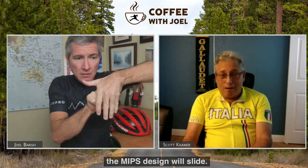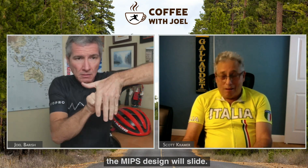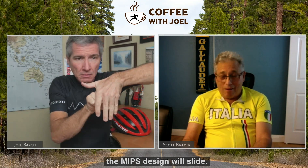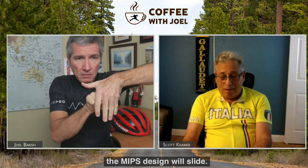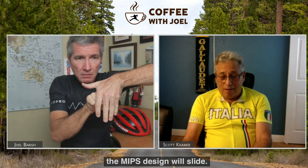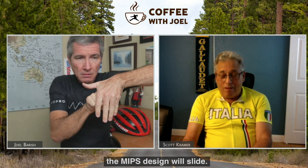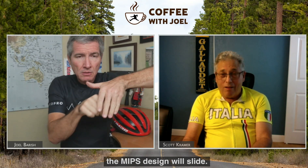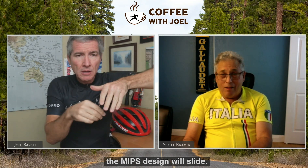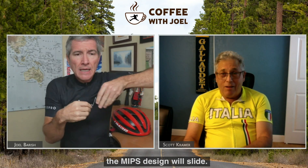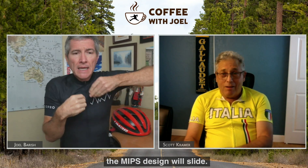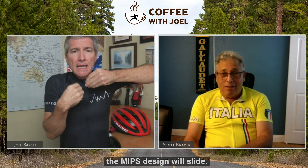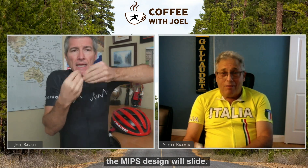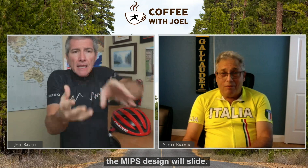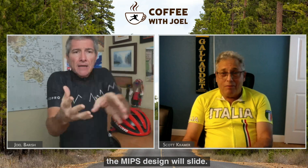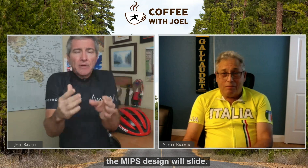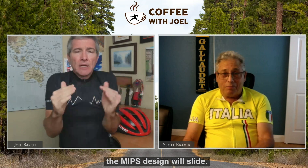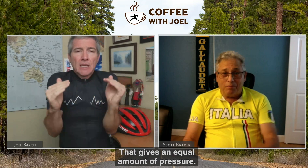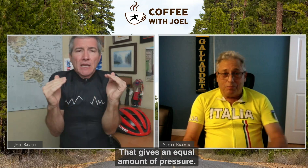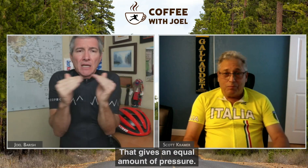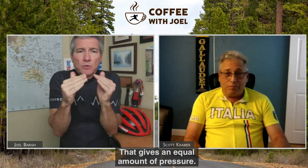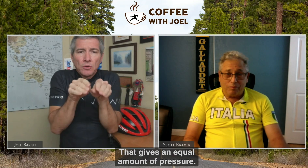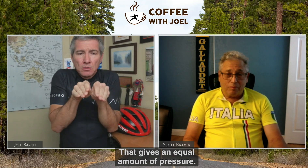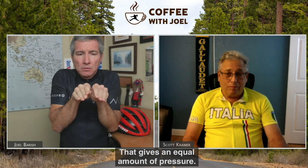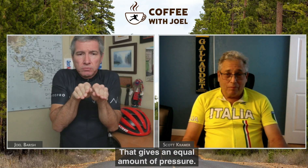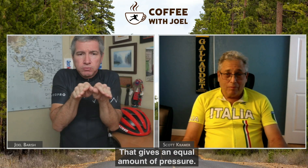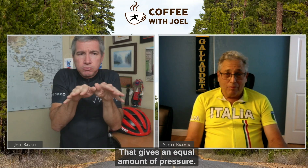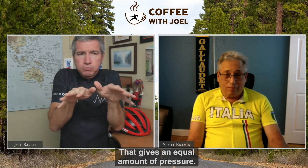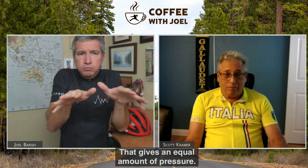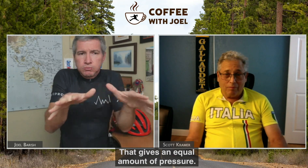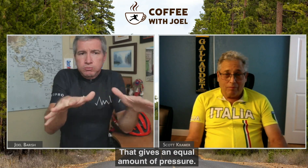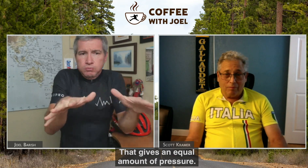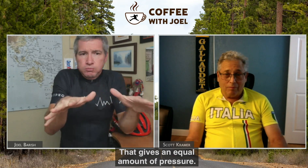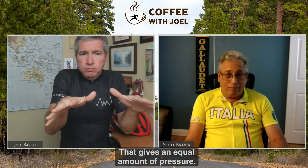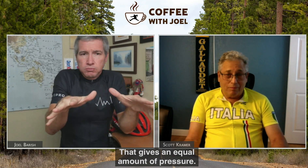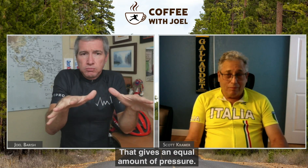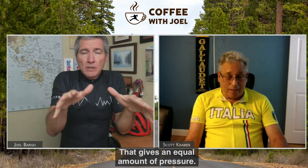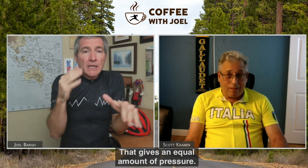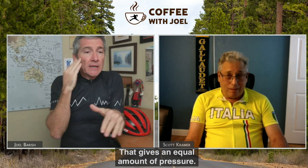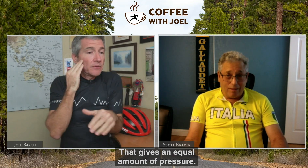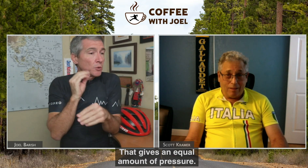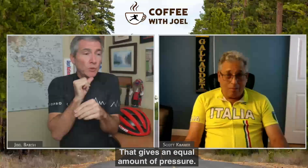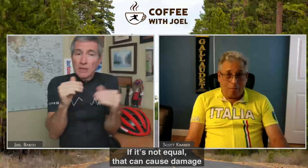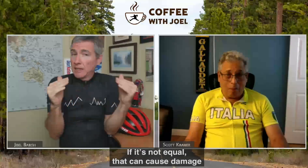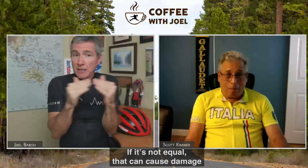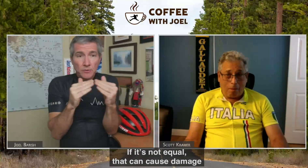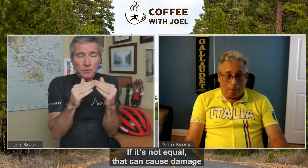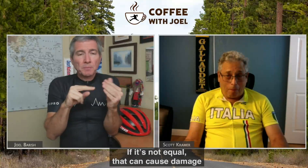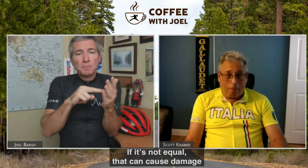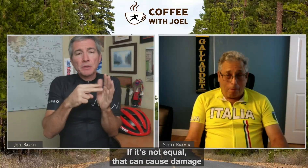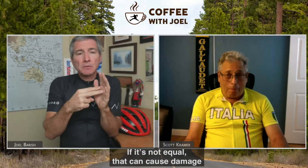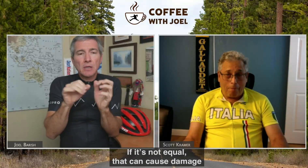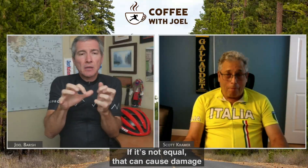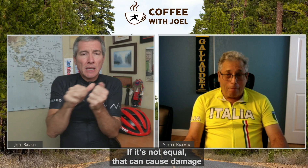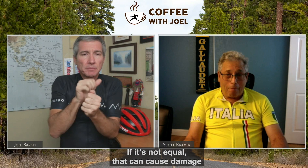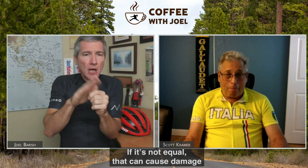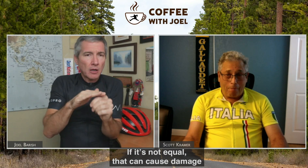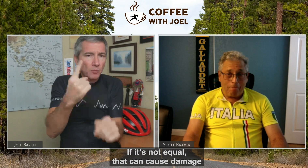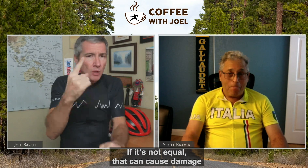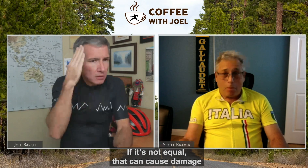the MIPS design will slide. That gives an equal amount of pressure. If it’s not equal, that can cause damage